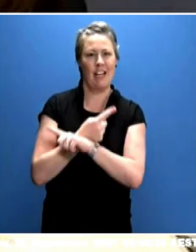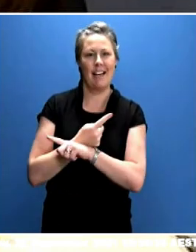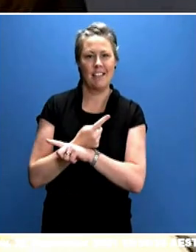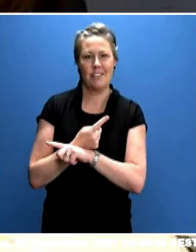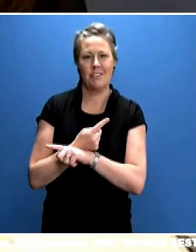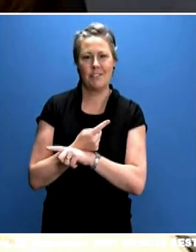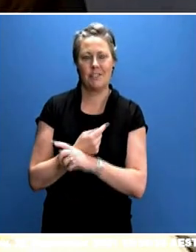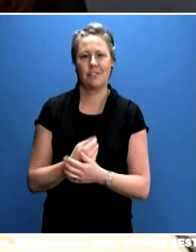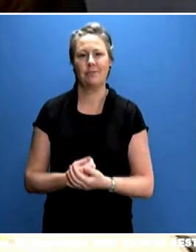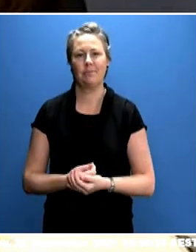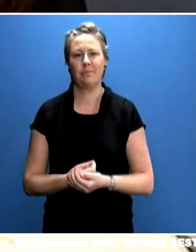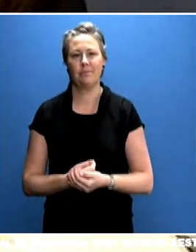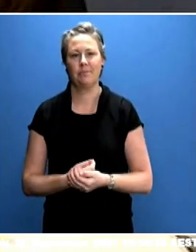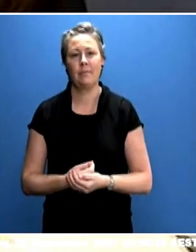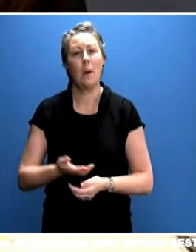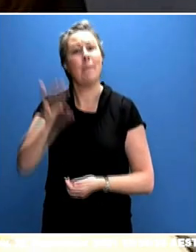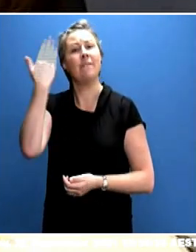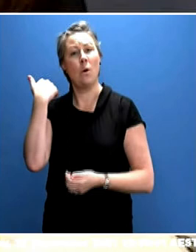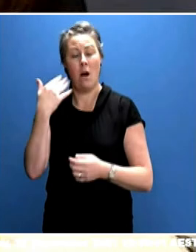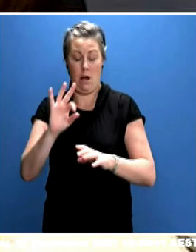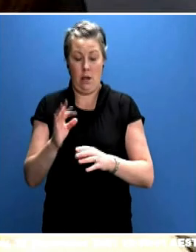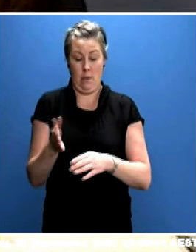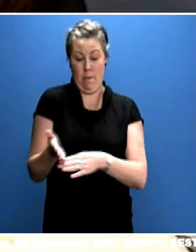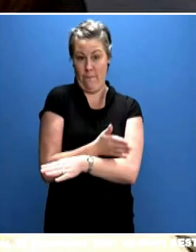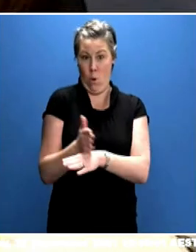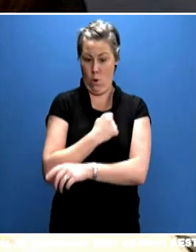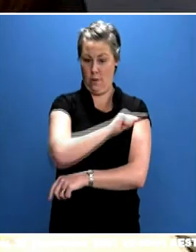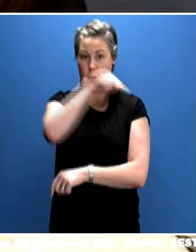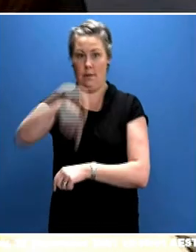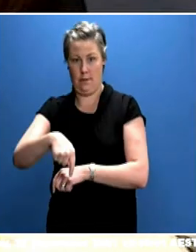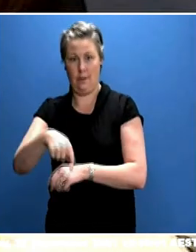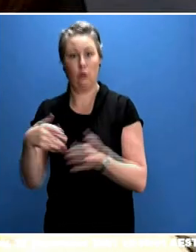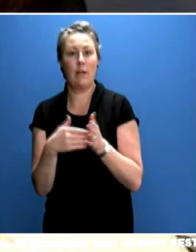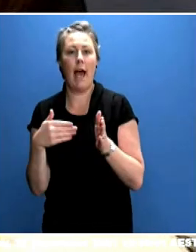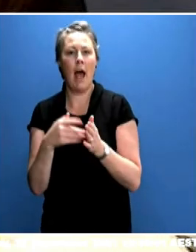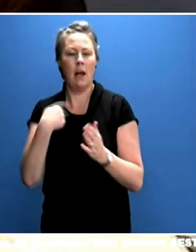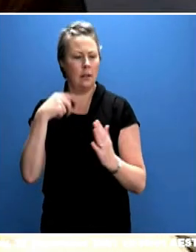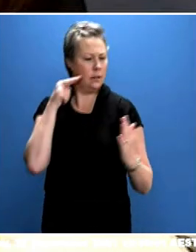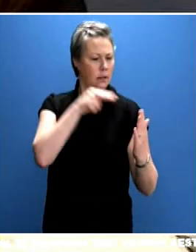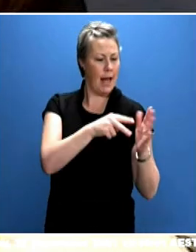Before I gave my evidence today, I looked at the latest Bureau of